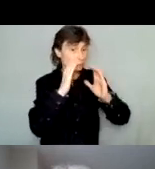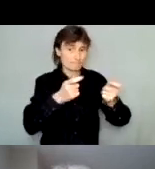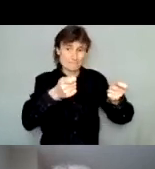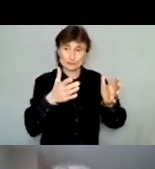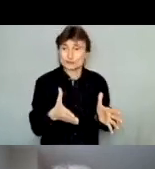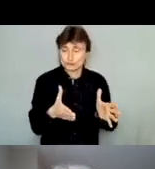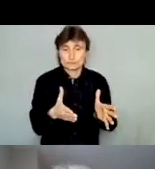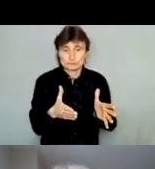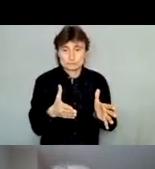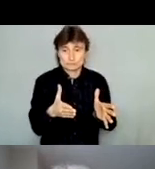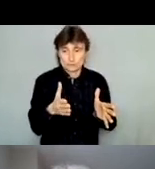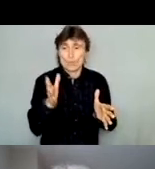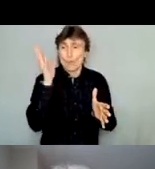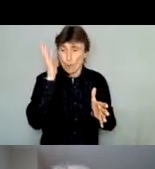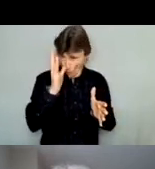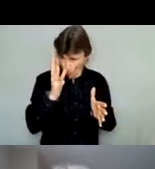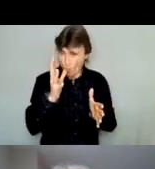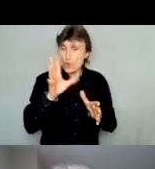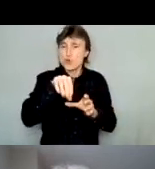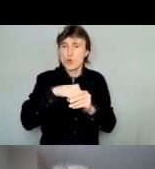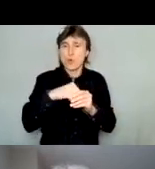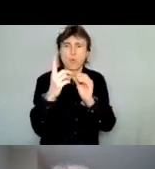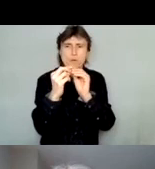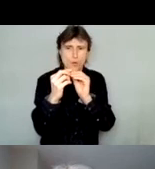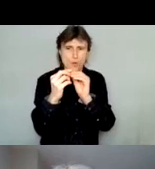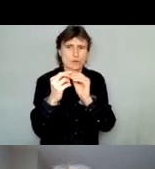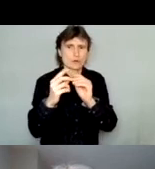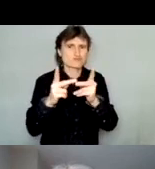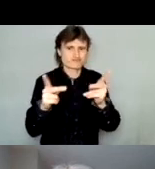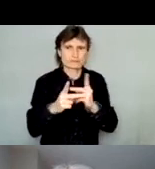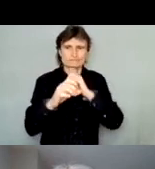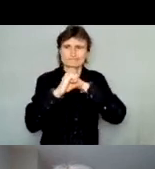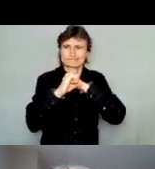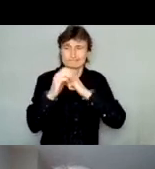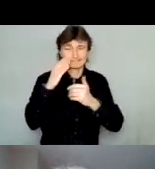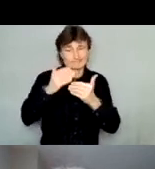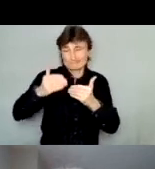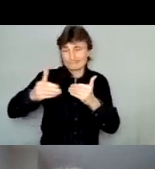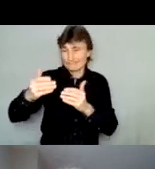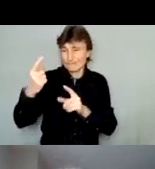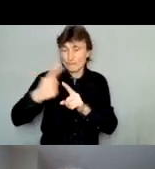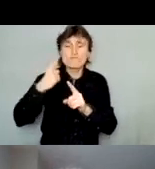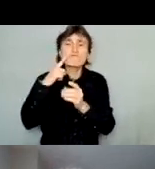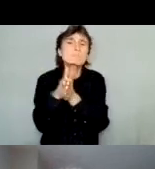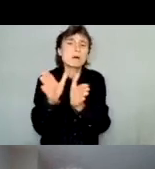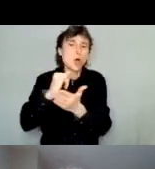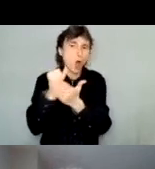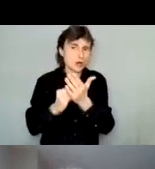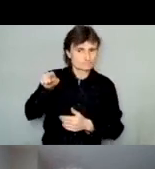We'll also be adding another role probably in a few months to the public art team.